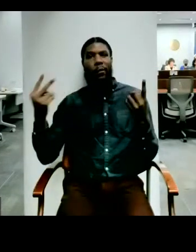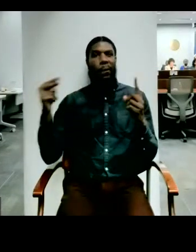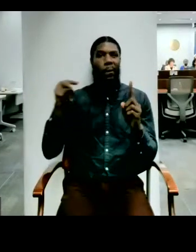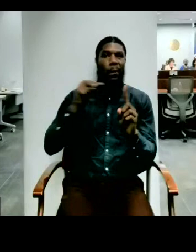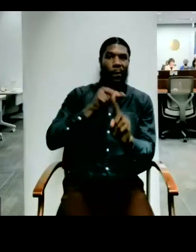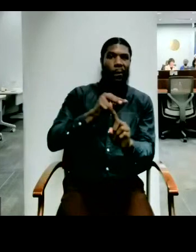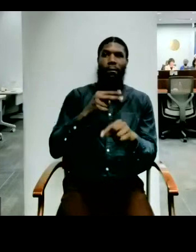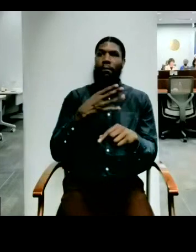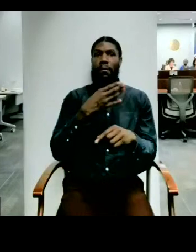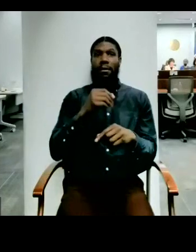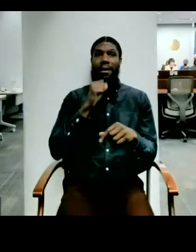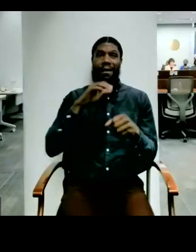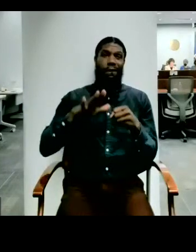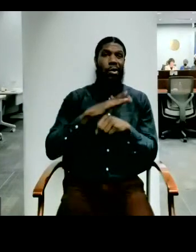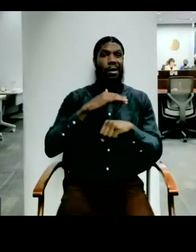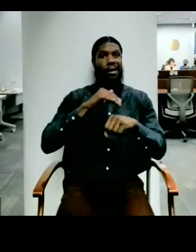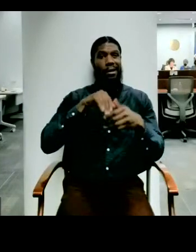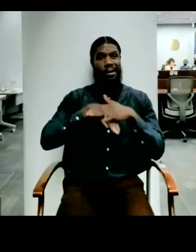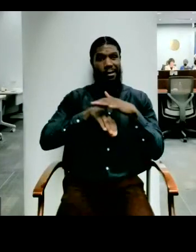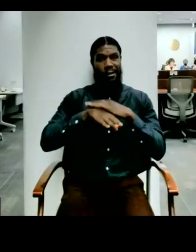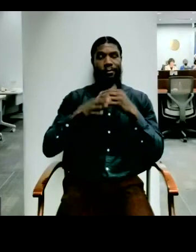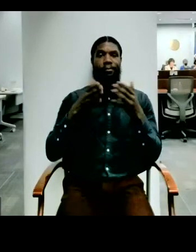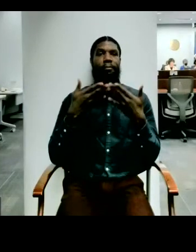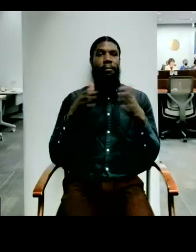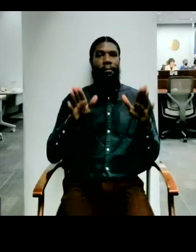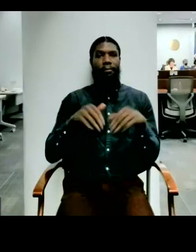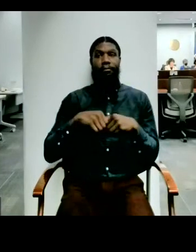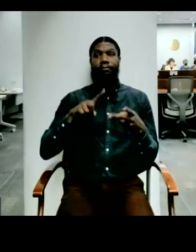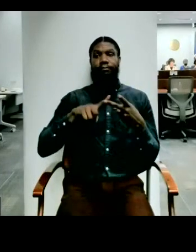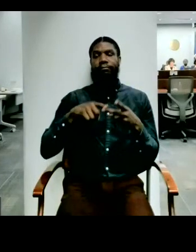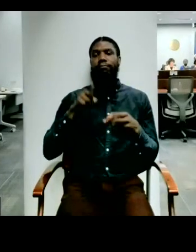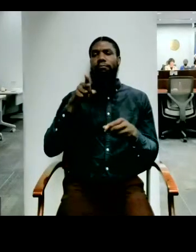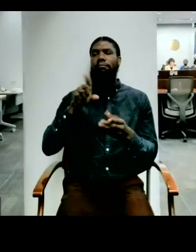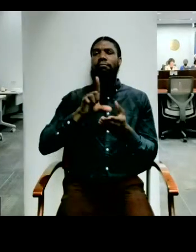And I believe that having the publishing on the Federal Register, which is consistent with